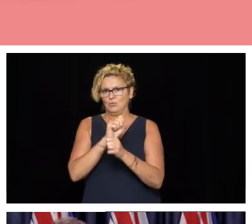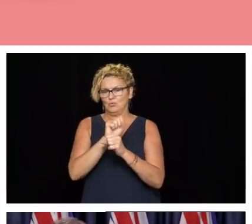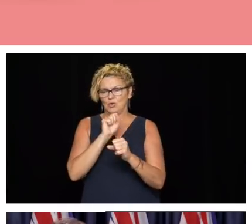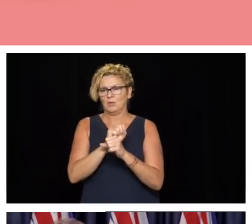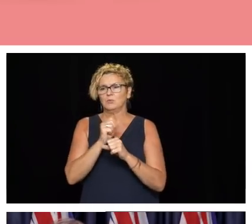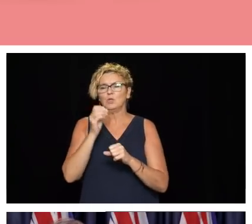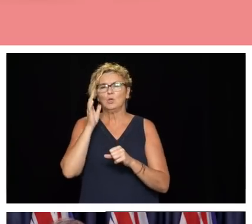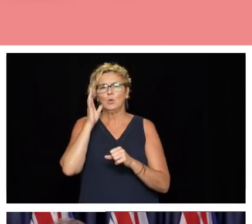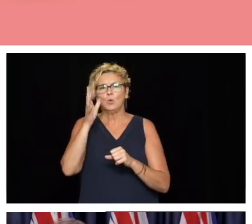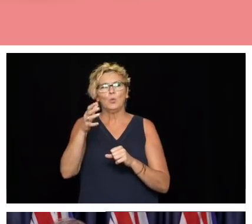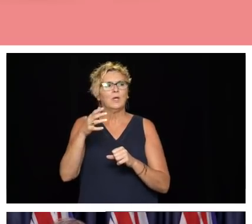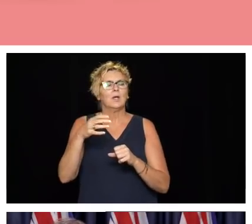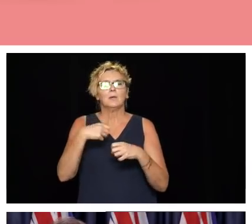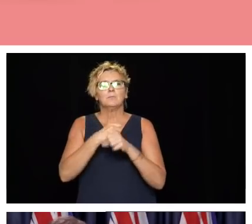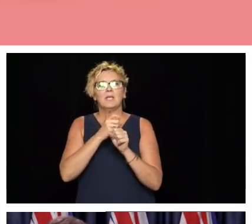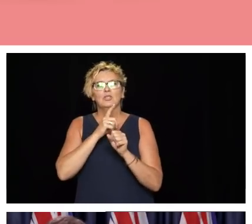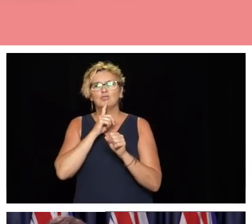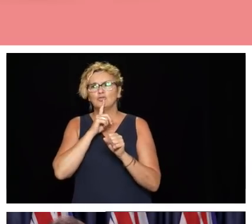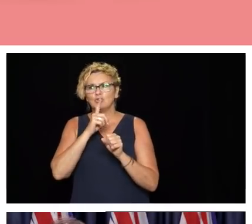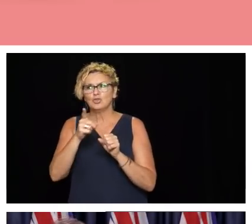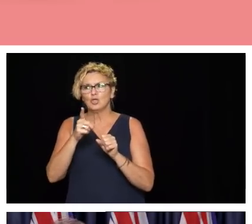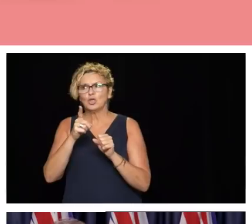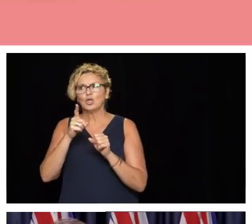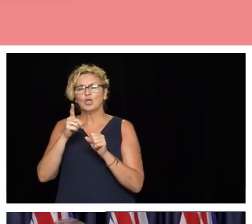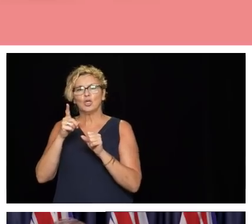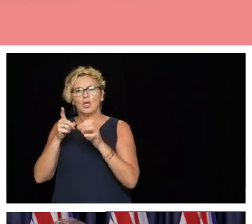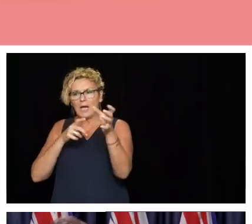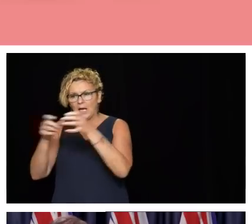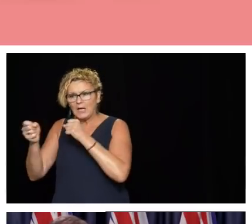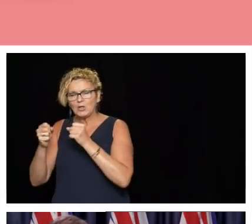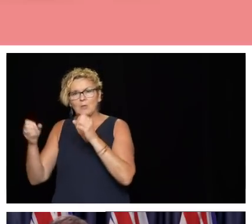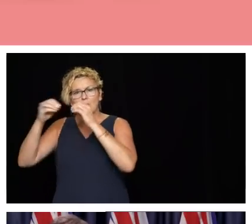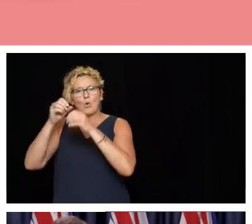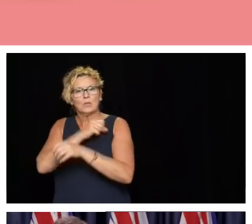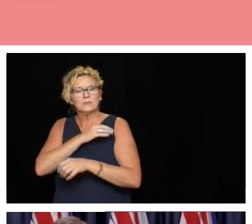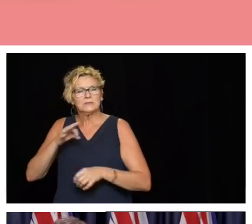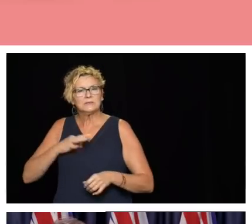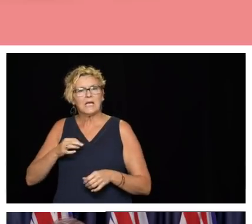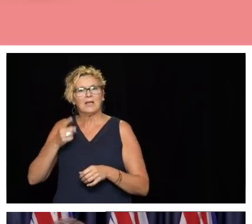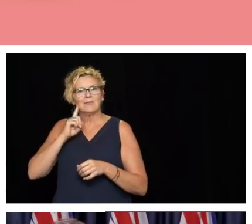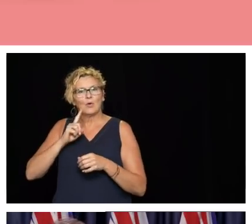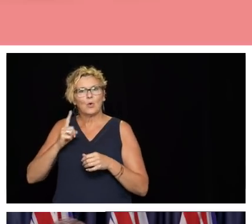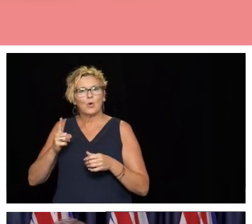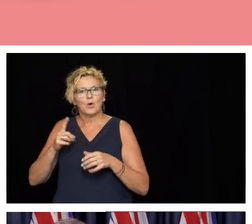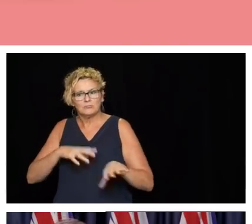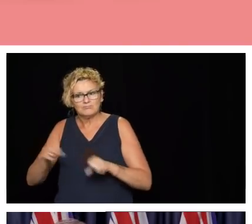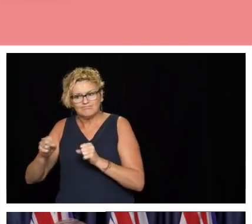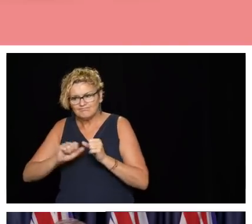will be put in place for the additional healthcare aids cleaning and food services staff across